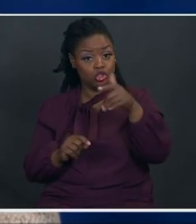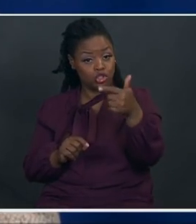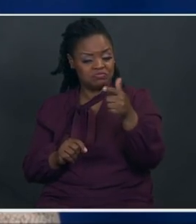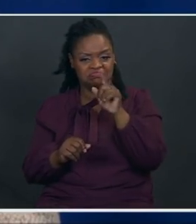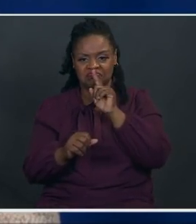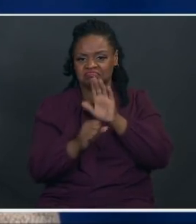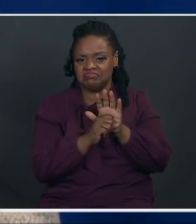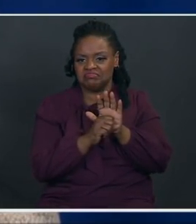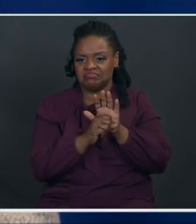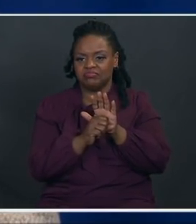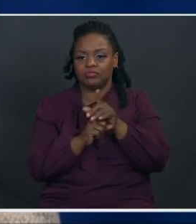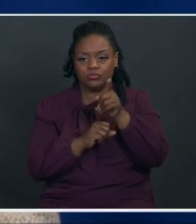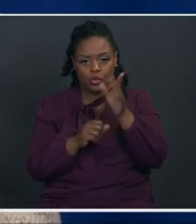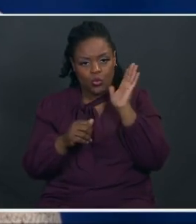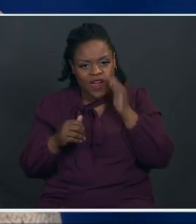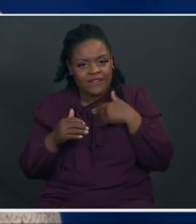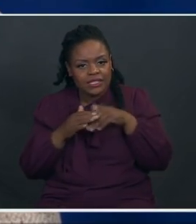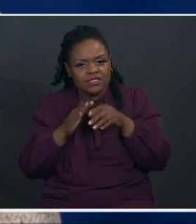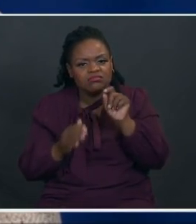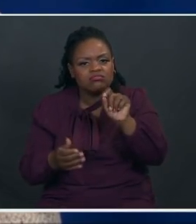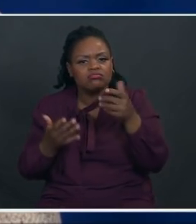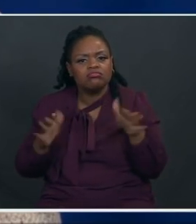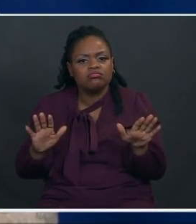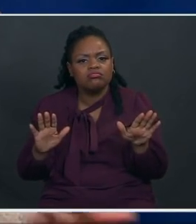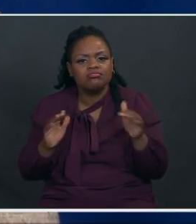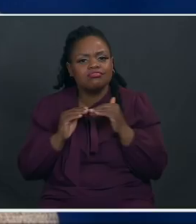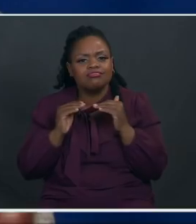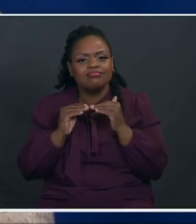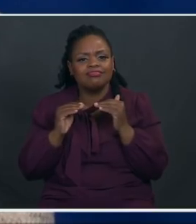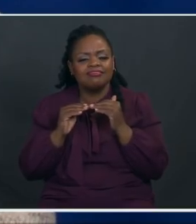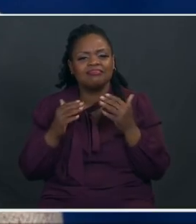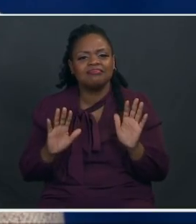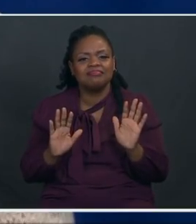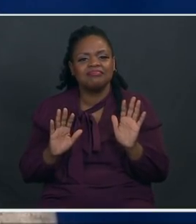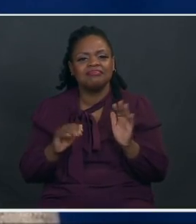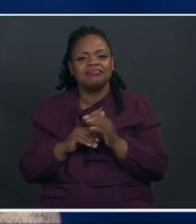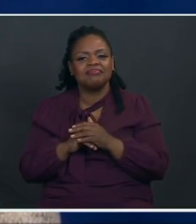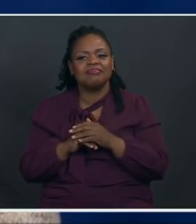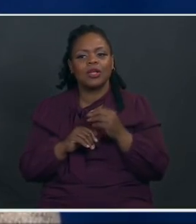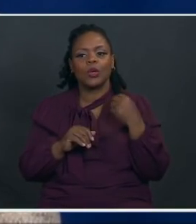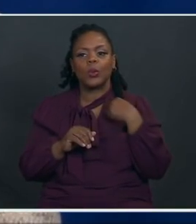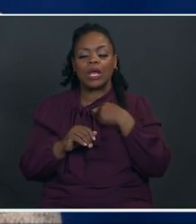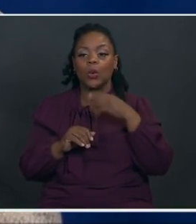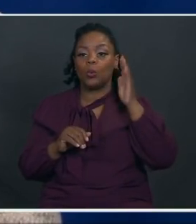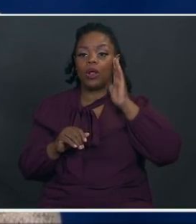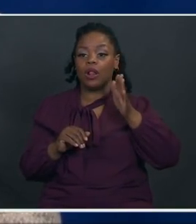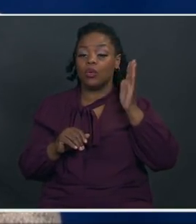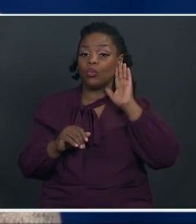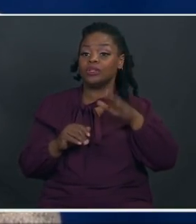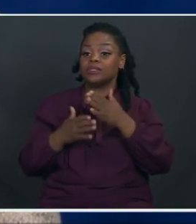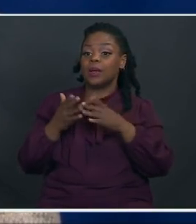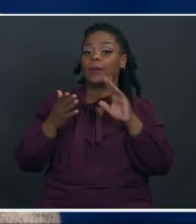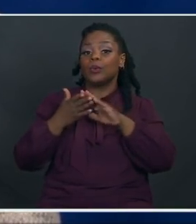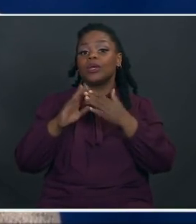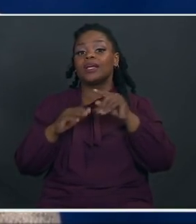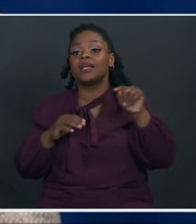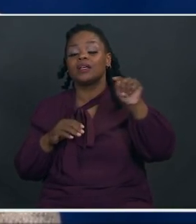And we know that access in many communities that have been hard hit might be a challenge.